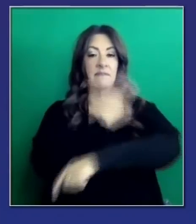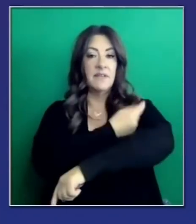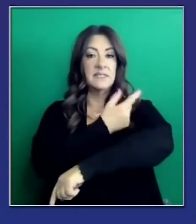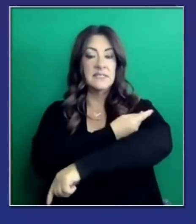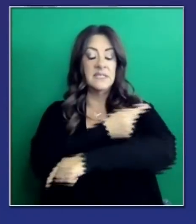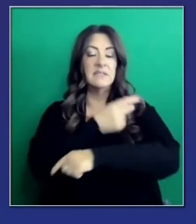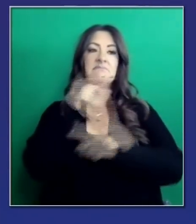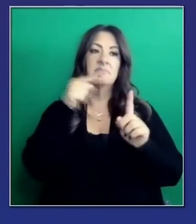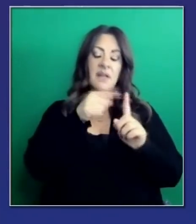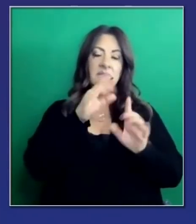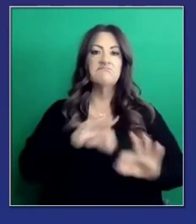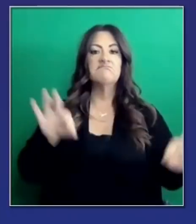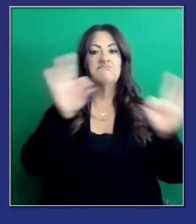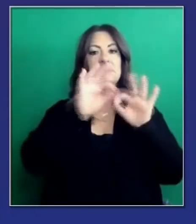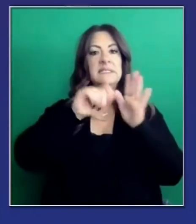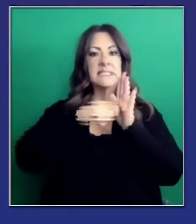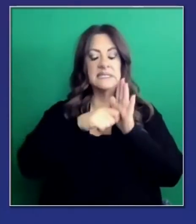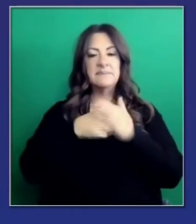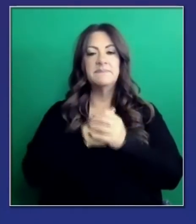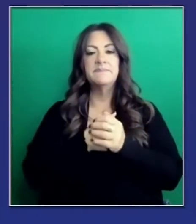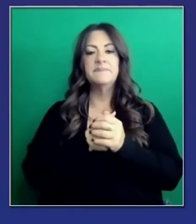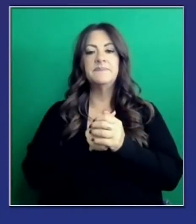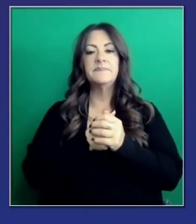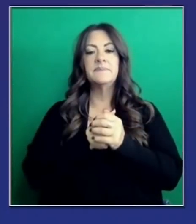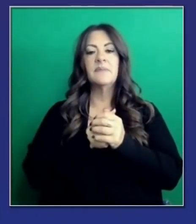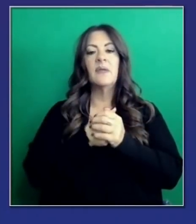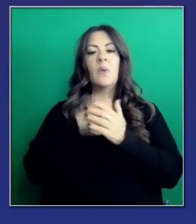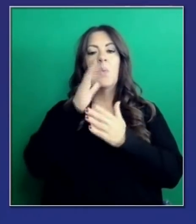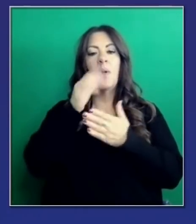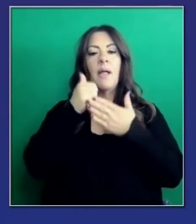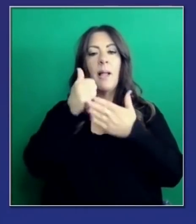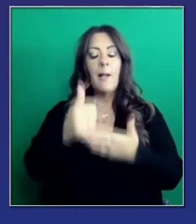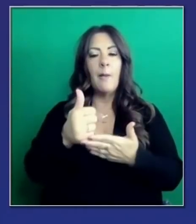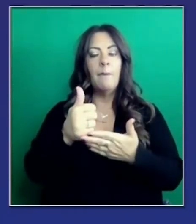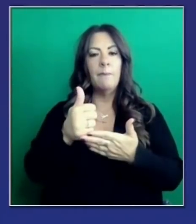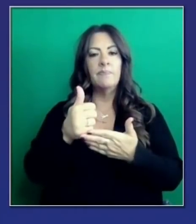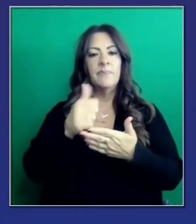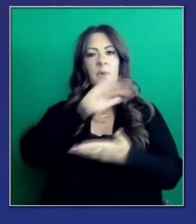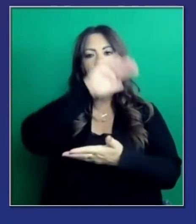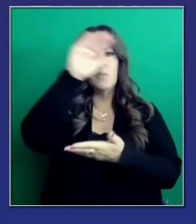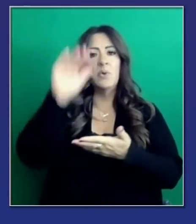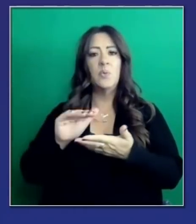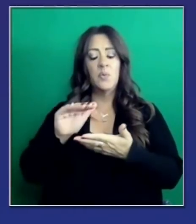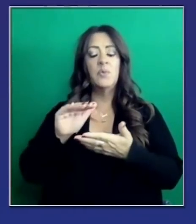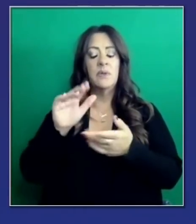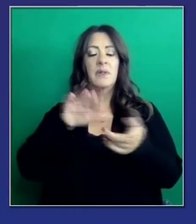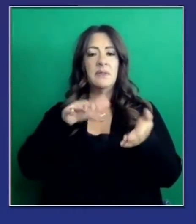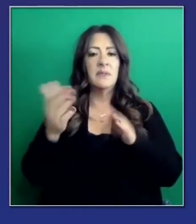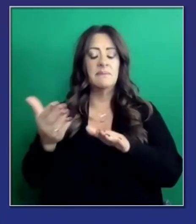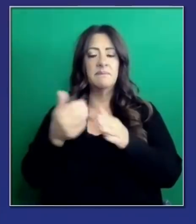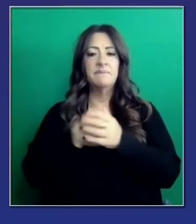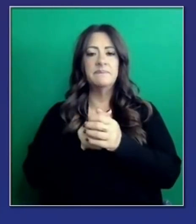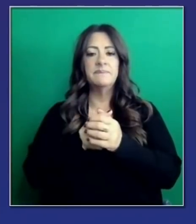OURSELVES AND OUR LOVED ONES AND MORE BROADLY, THE COMMUNITY THAT WE SHARE. HERE IS GOOD NEWS AS IT RELATES TO VACCINES WHICH HAS BEEN